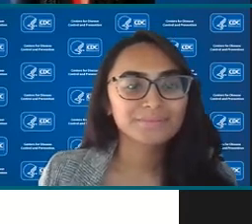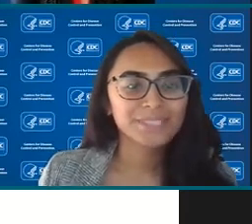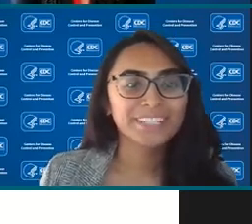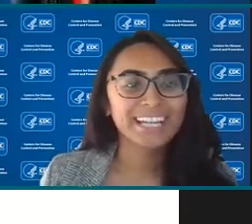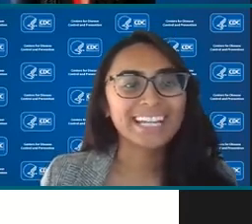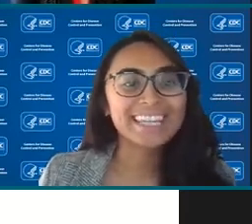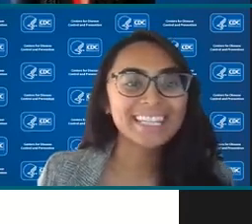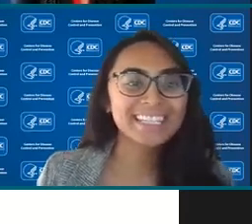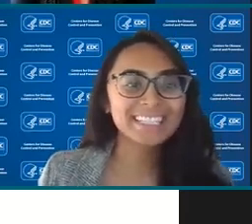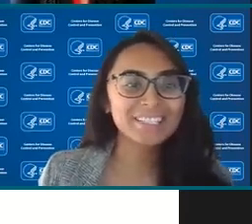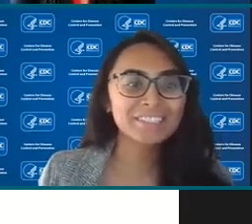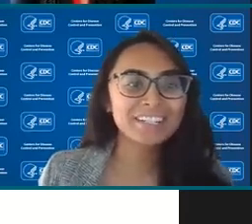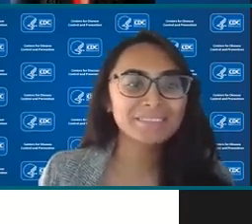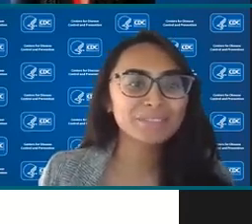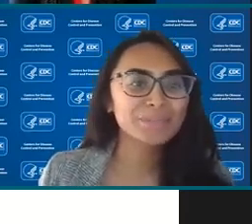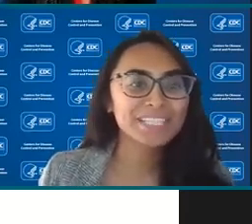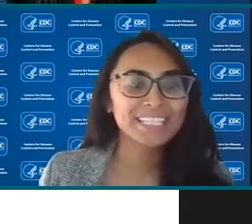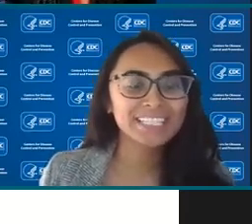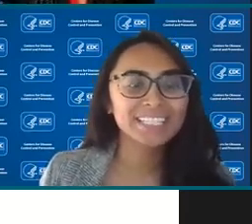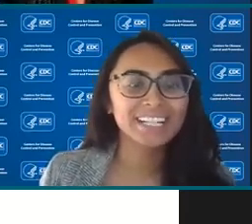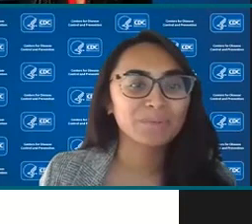Great, and thanks again, Dr. Dauphin, for presenting.